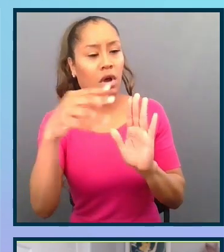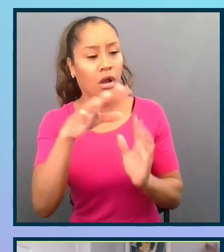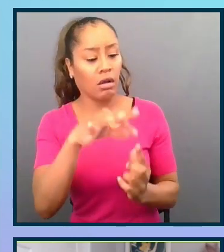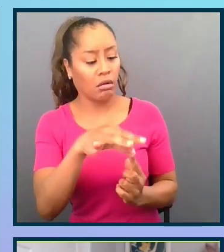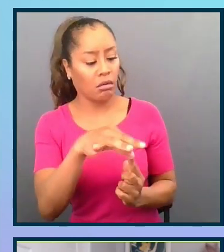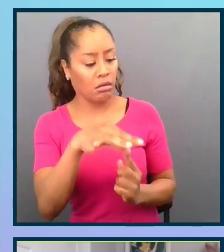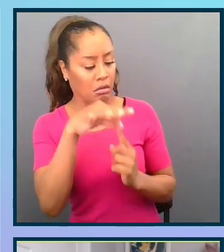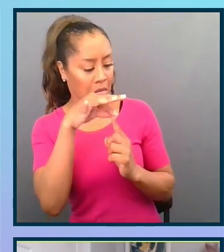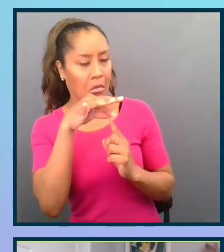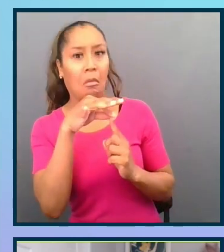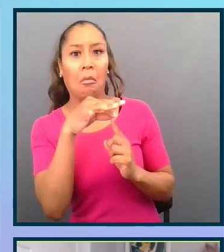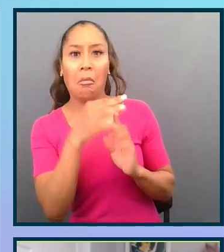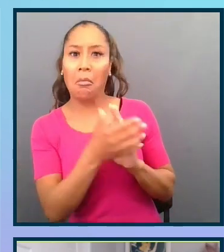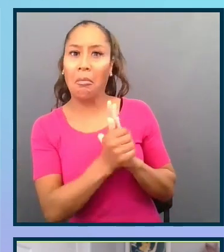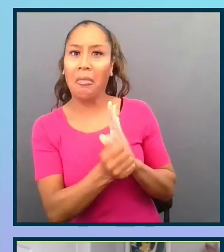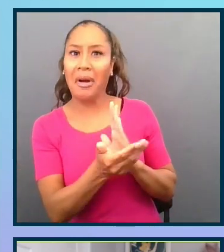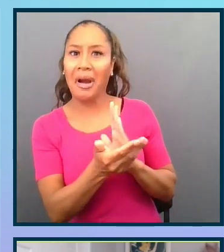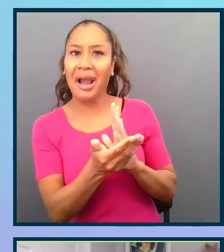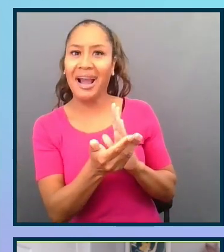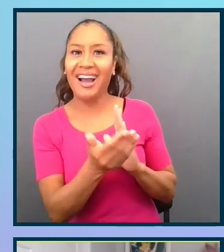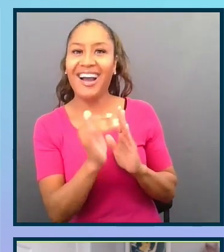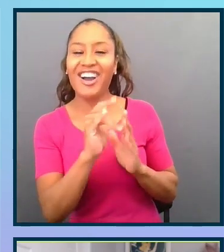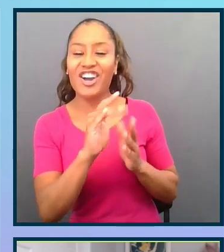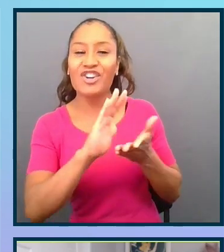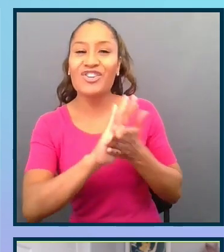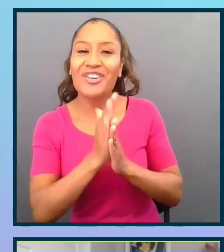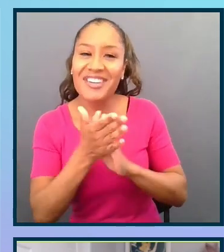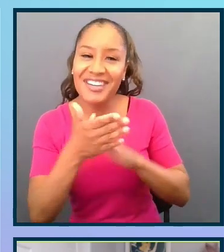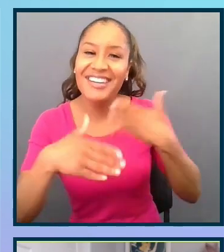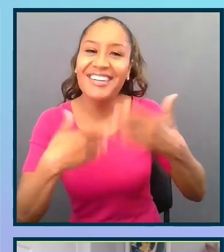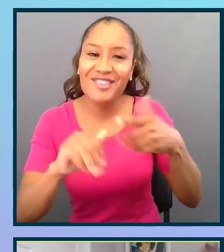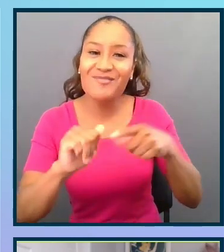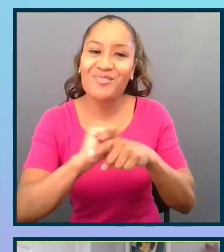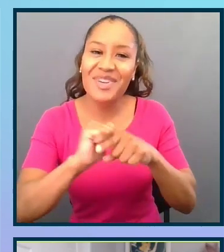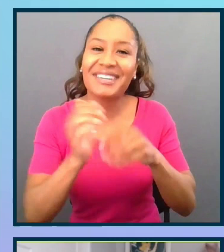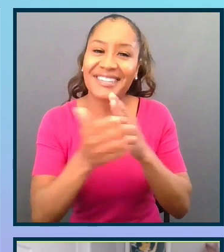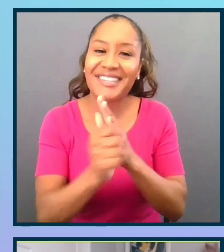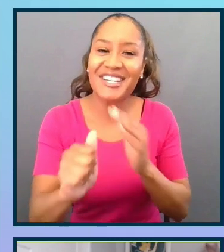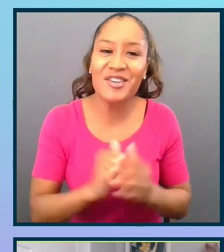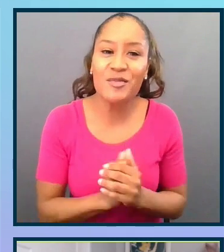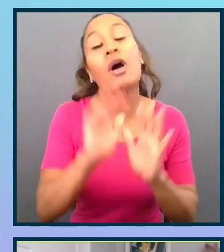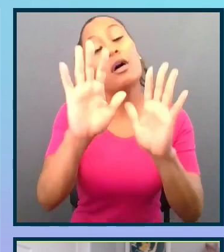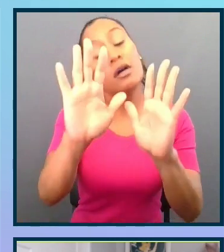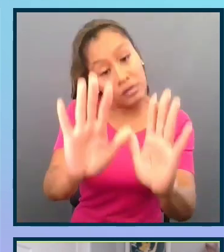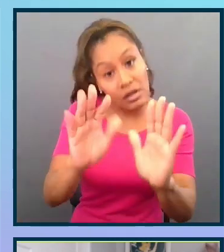and you can begin practicing this scale. Again, I wanna emphasize